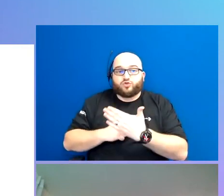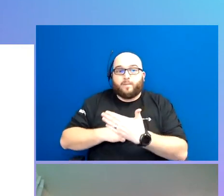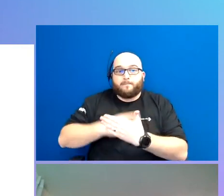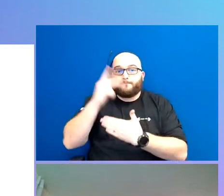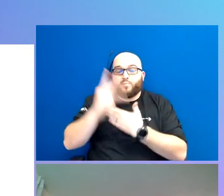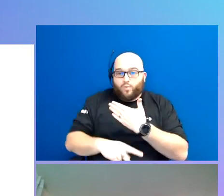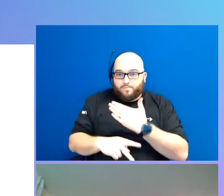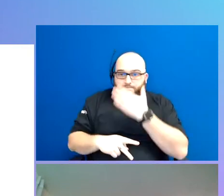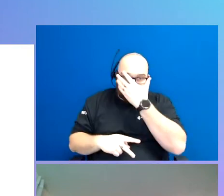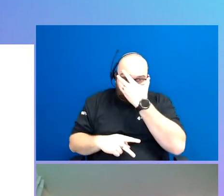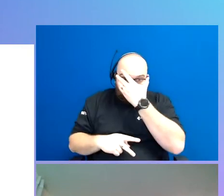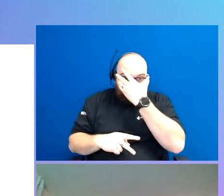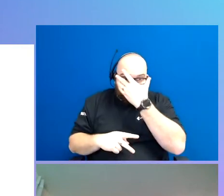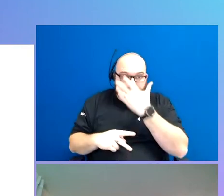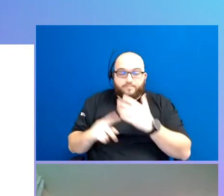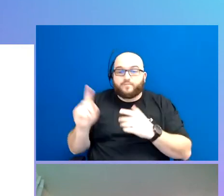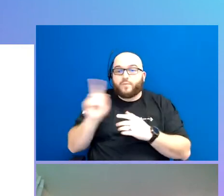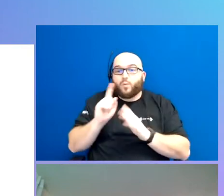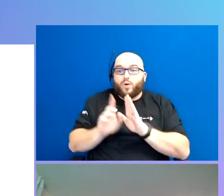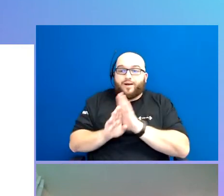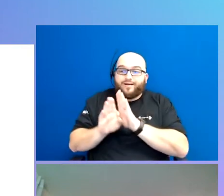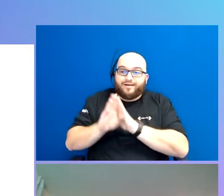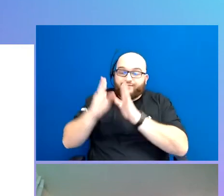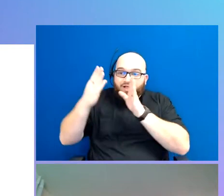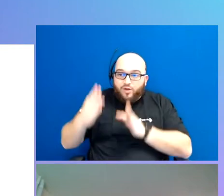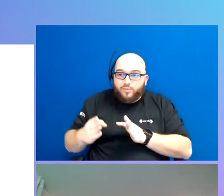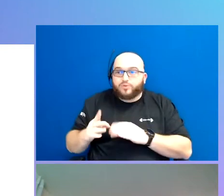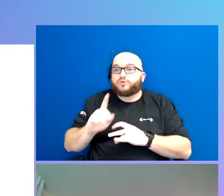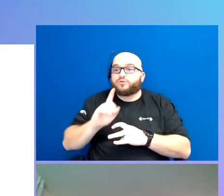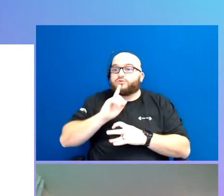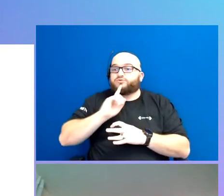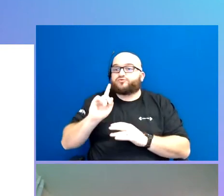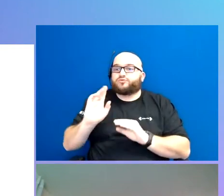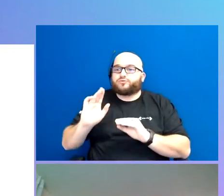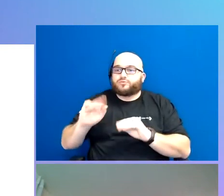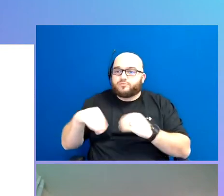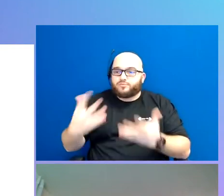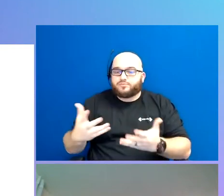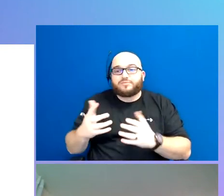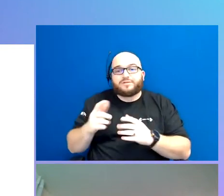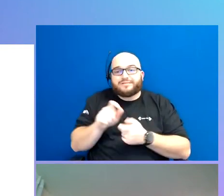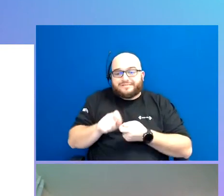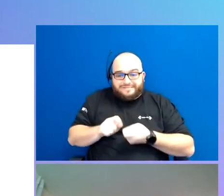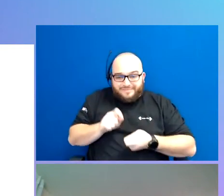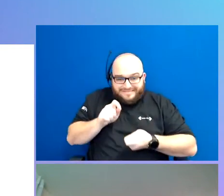developers are, uh, are given